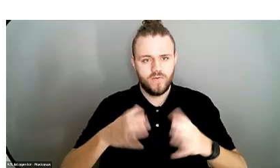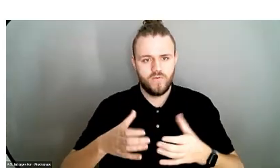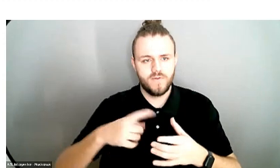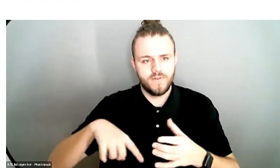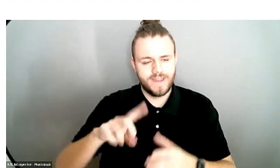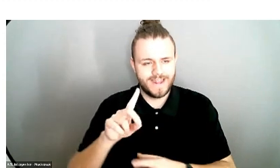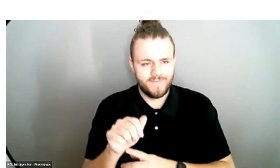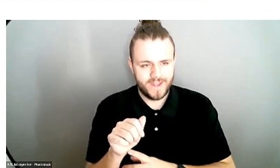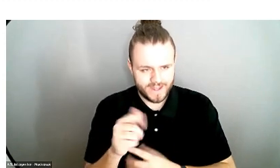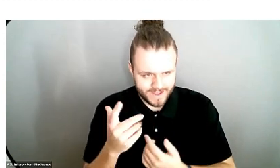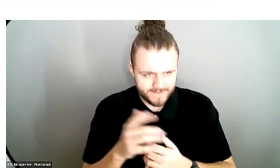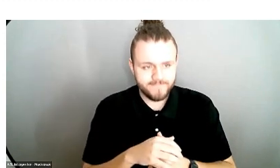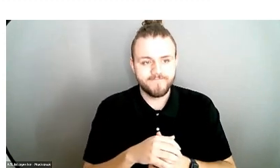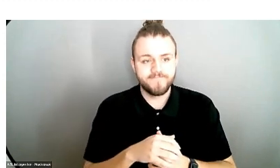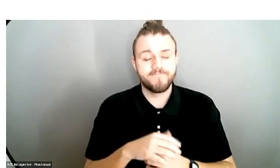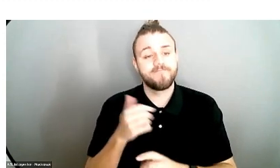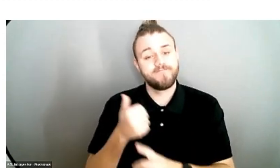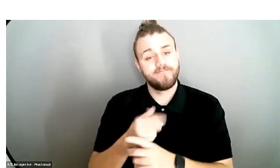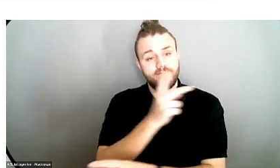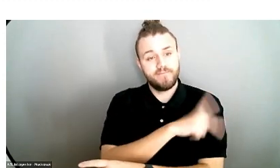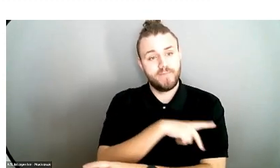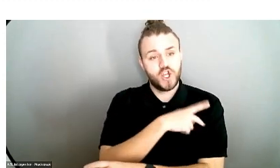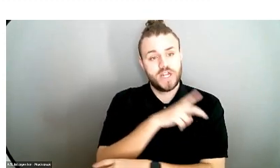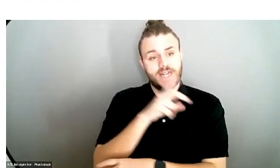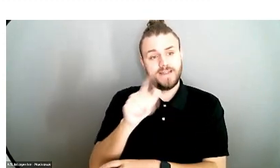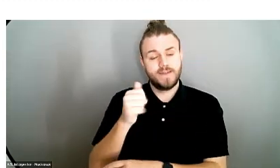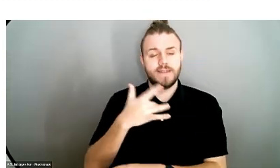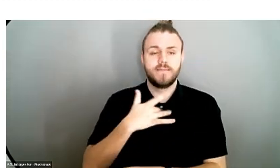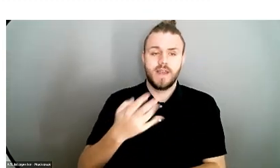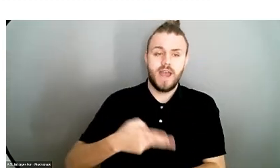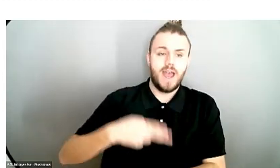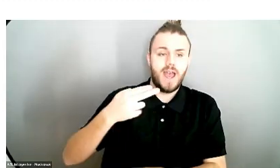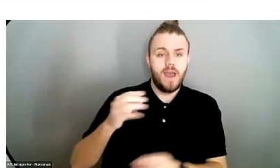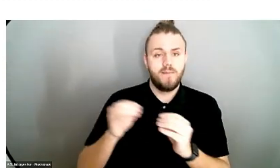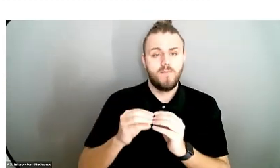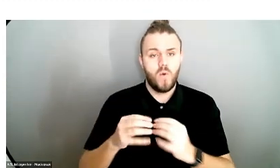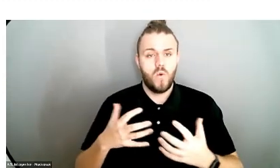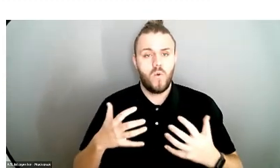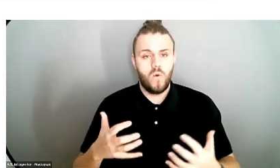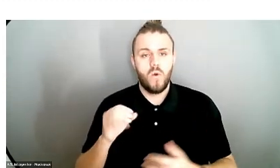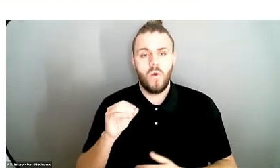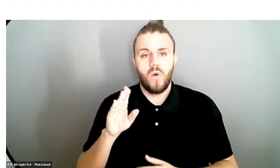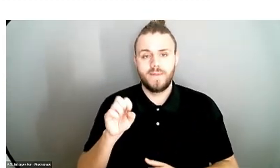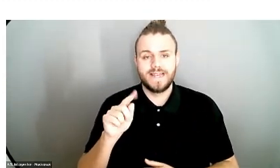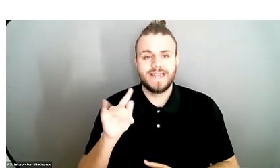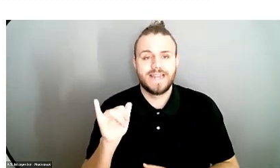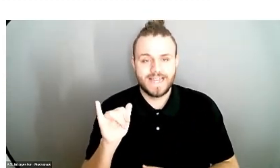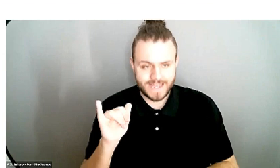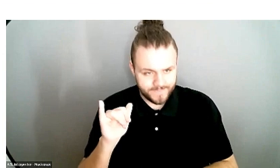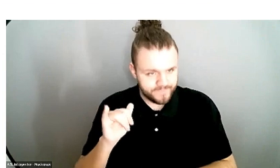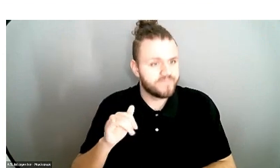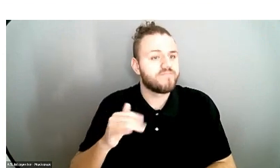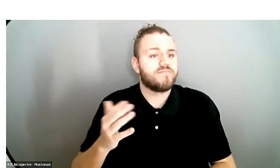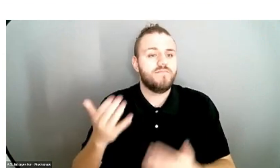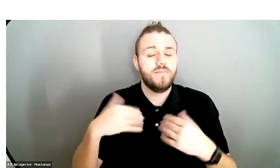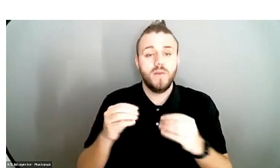I'm, patients with disabilities often have higher rates of obesity. They're more likely to be cigarette smokers,